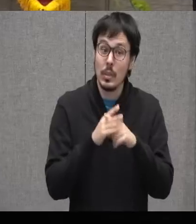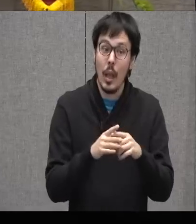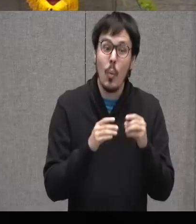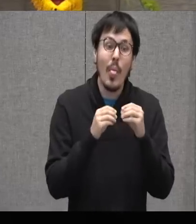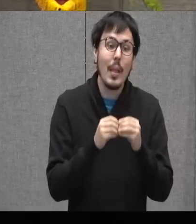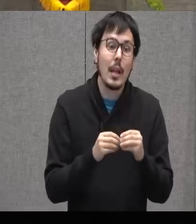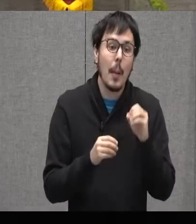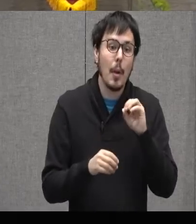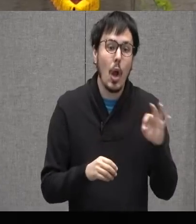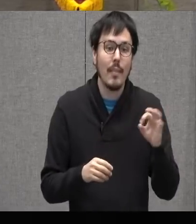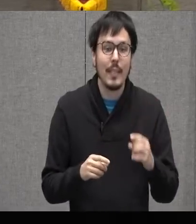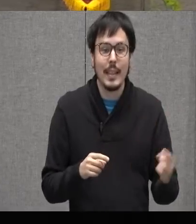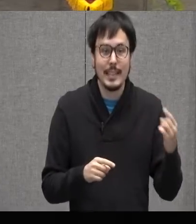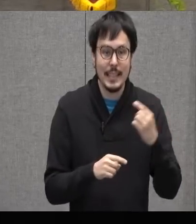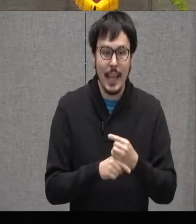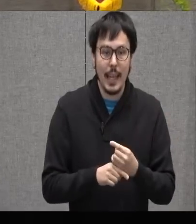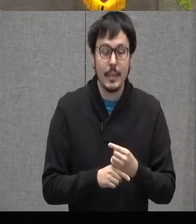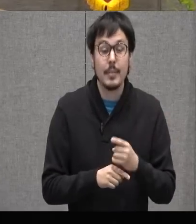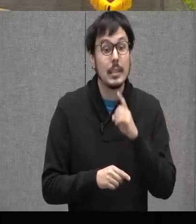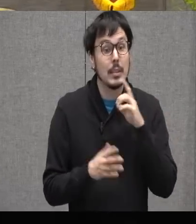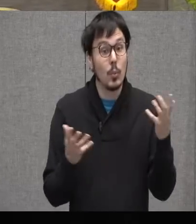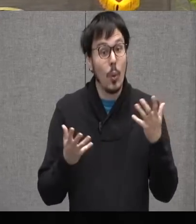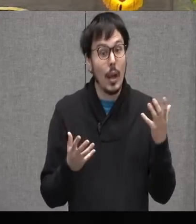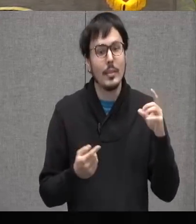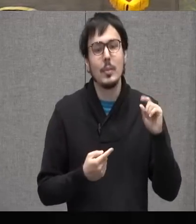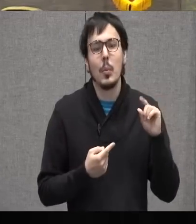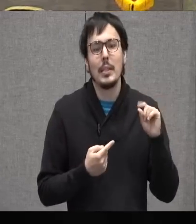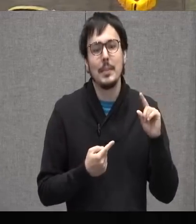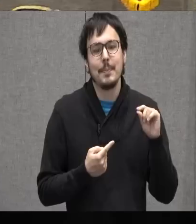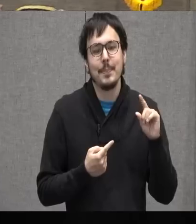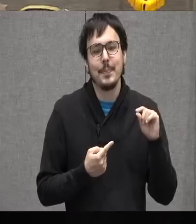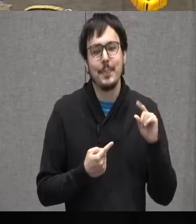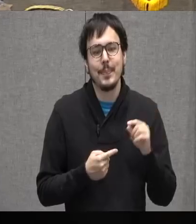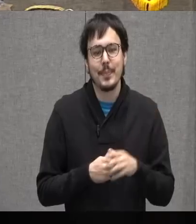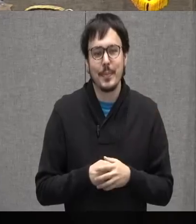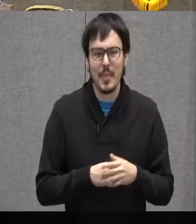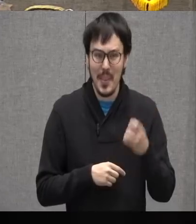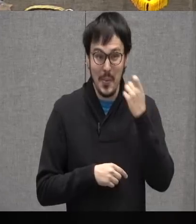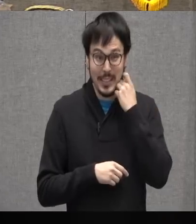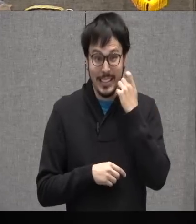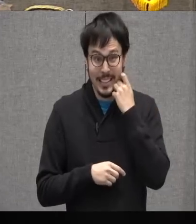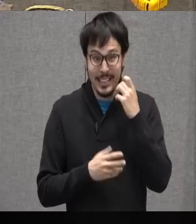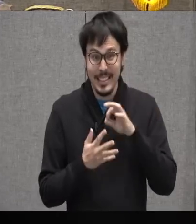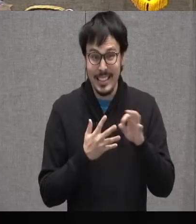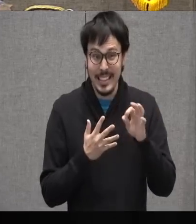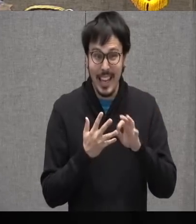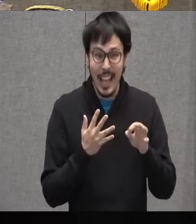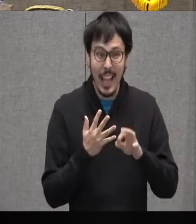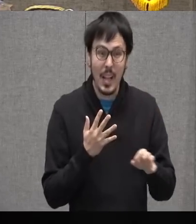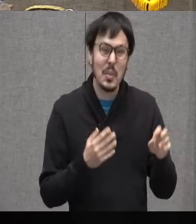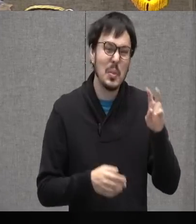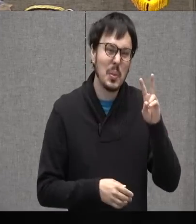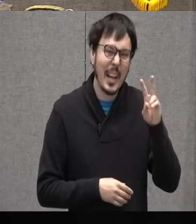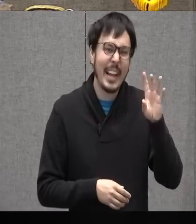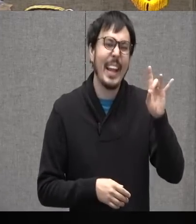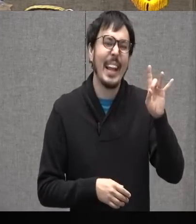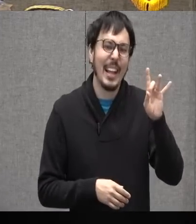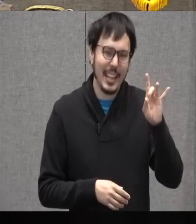Our number of the day is 20 and we just counted to 28. So I know you can do it.